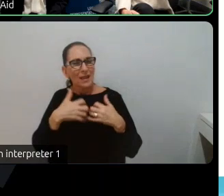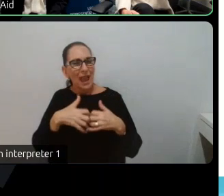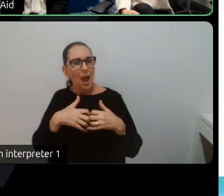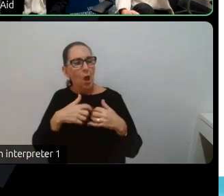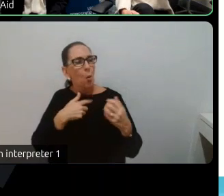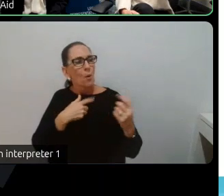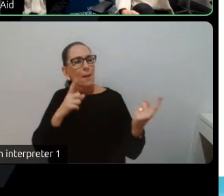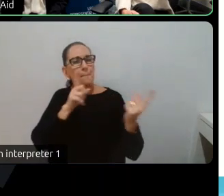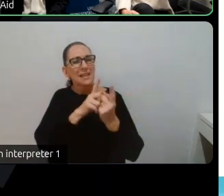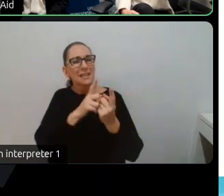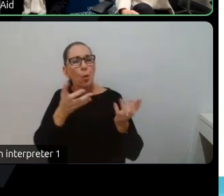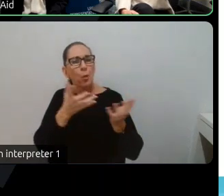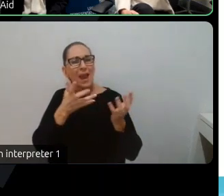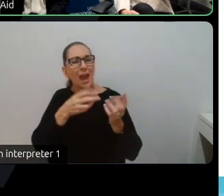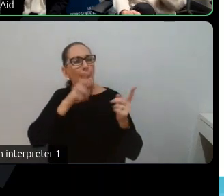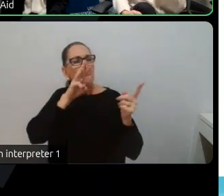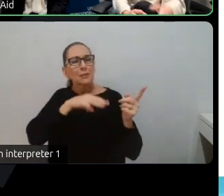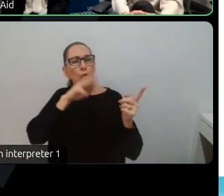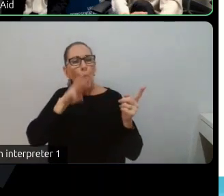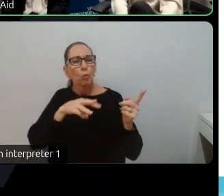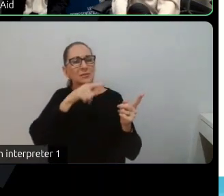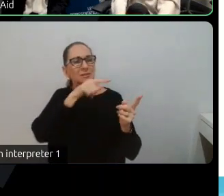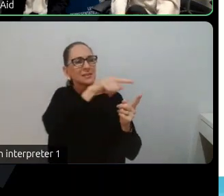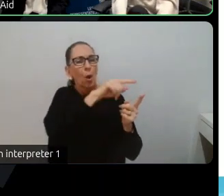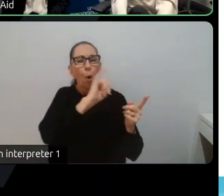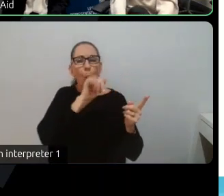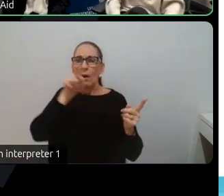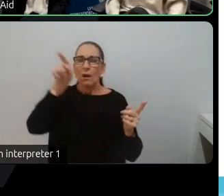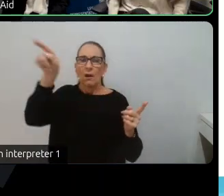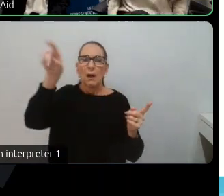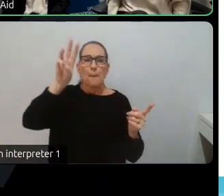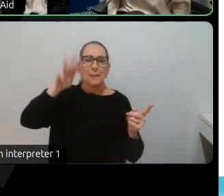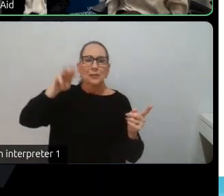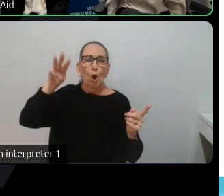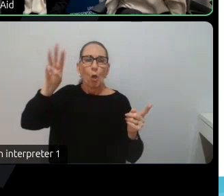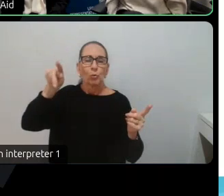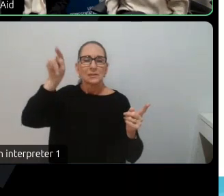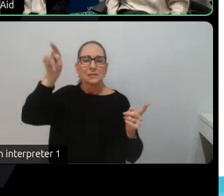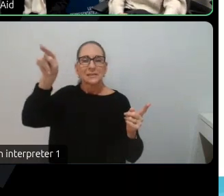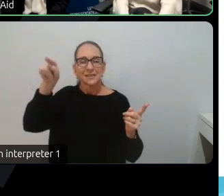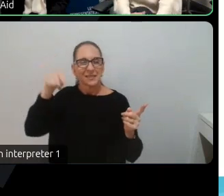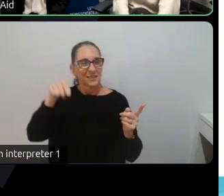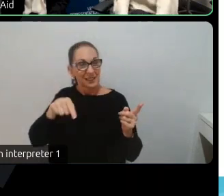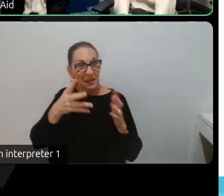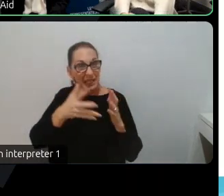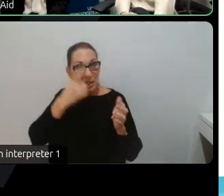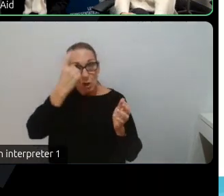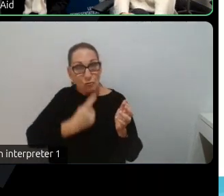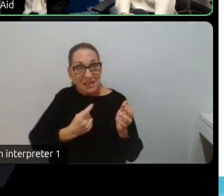or McDonald's at, I don't know, Hervey Bay. That's not a significant dispute. That's not